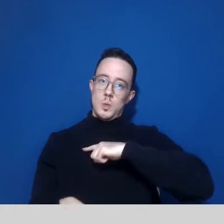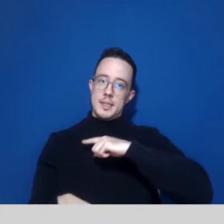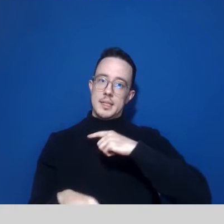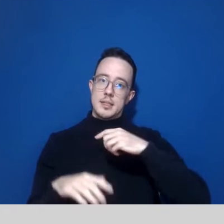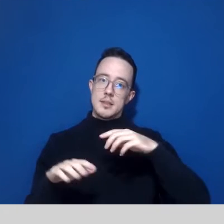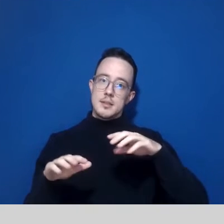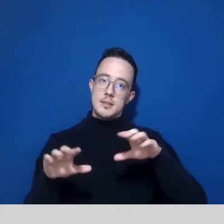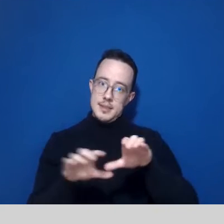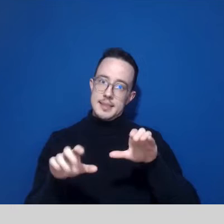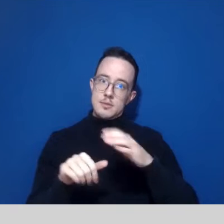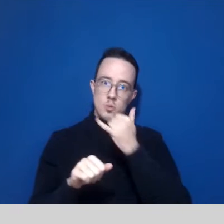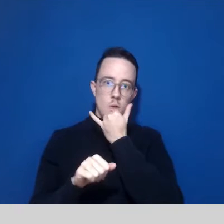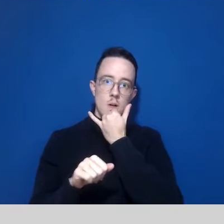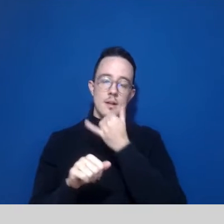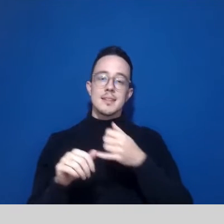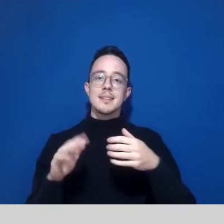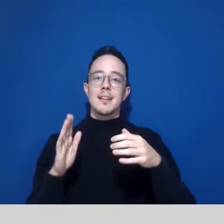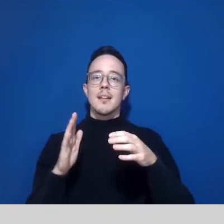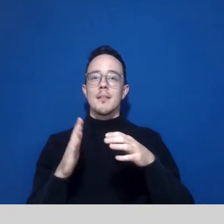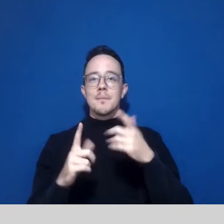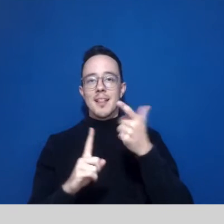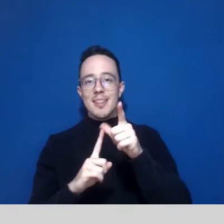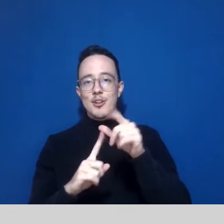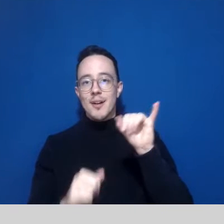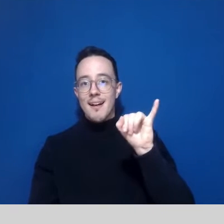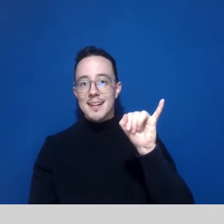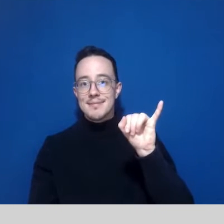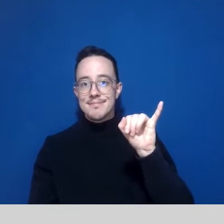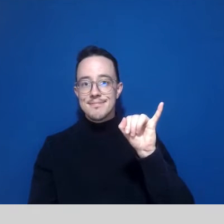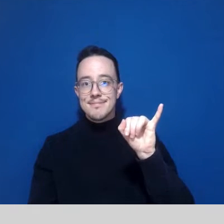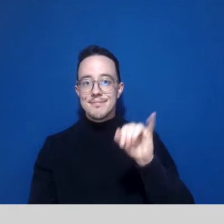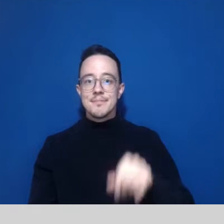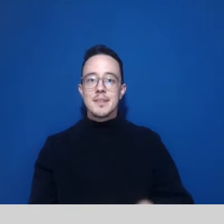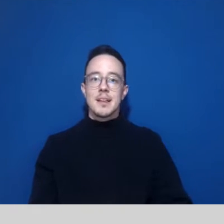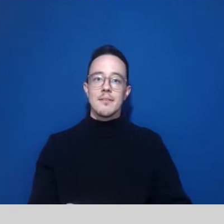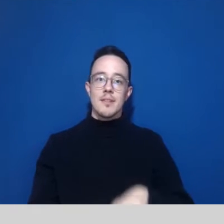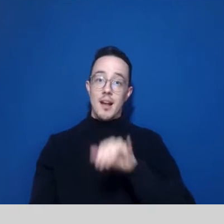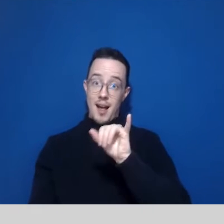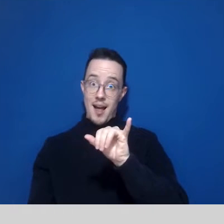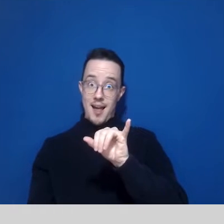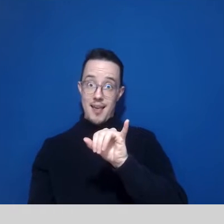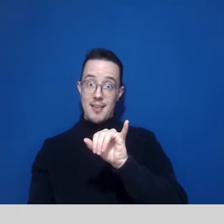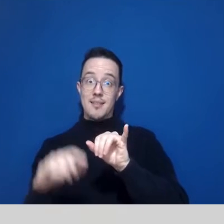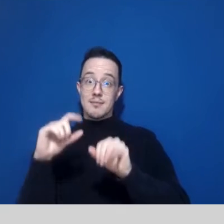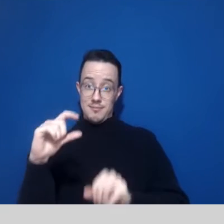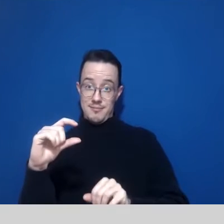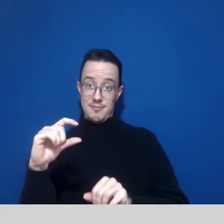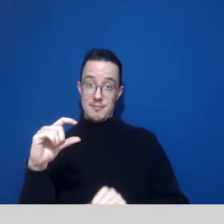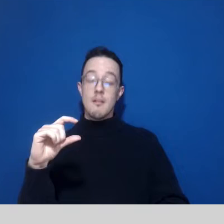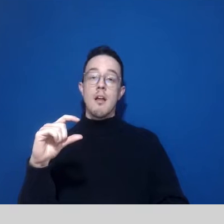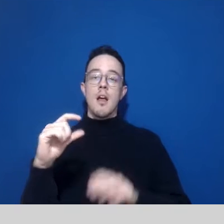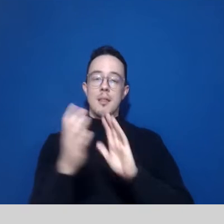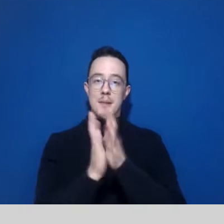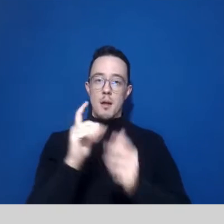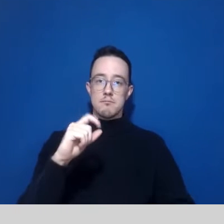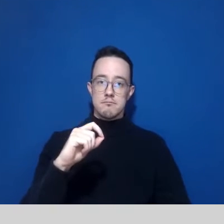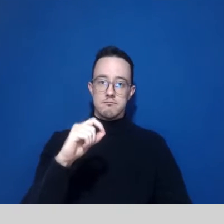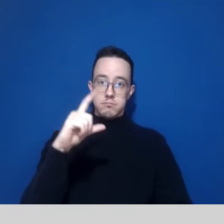And which we did wrong, this is the letter I, if you take a lowercase I, you uppercase it.